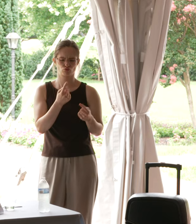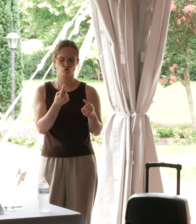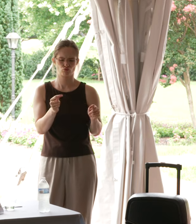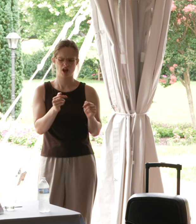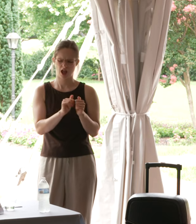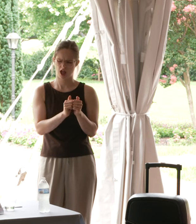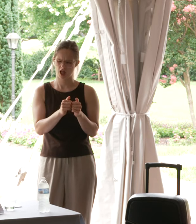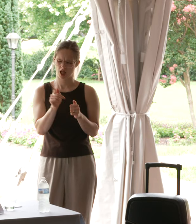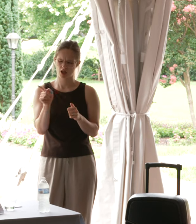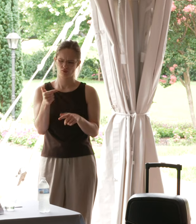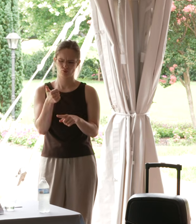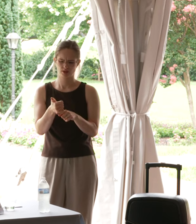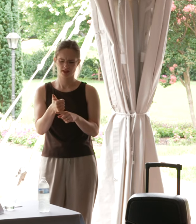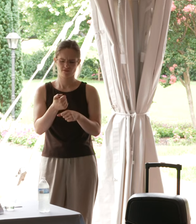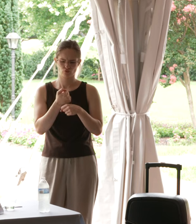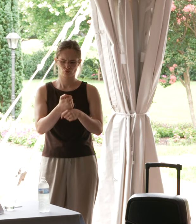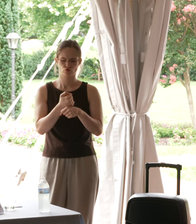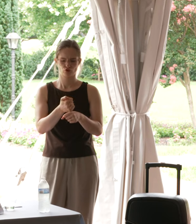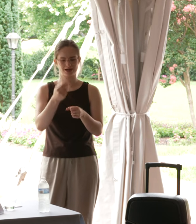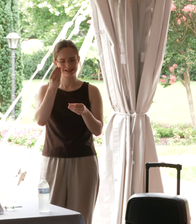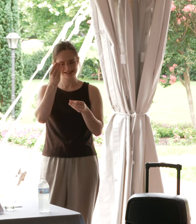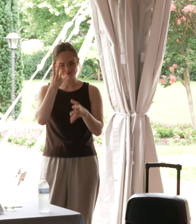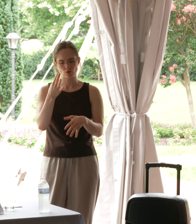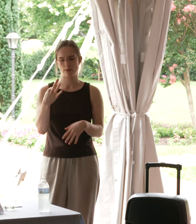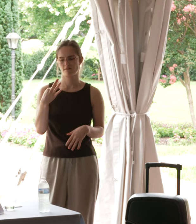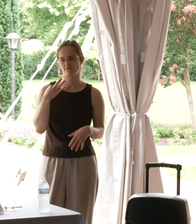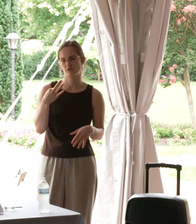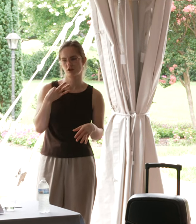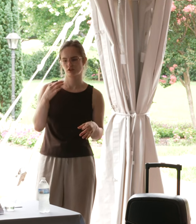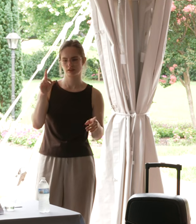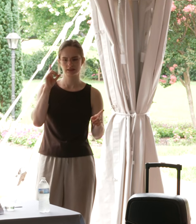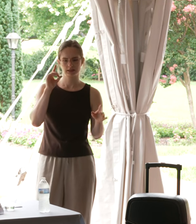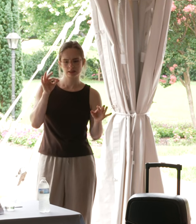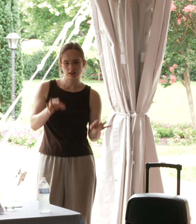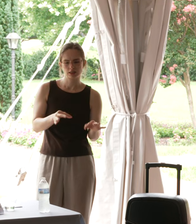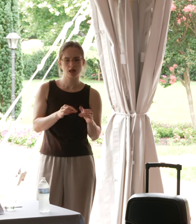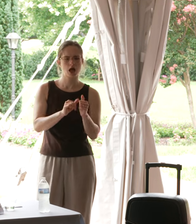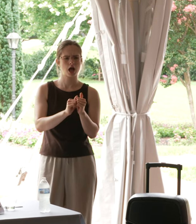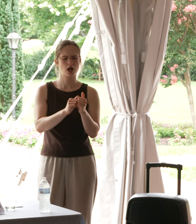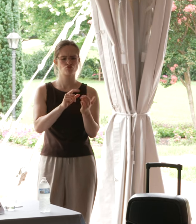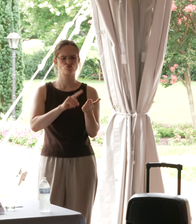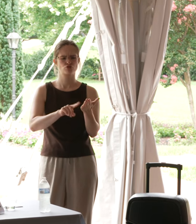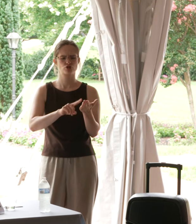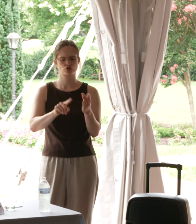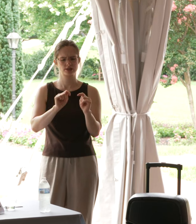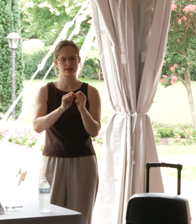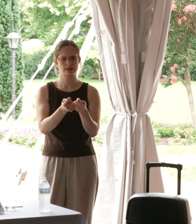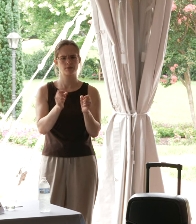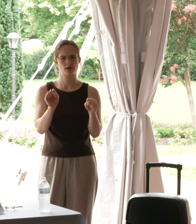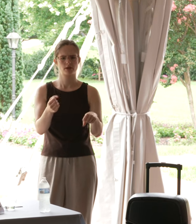voluntary decision? What do, what can research teams do better to make sure that people who